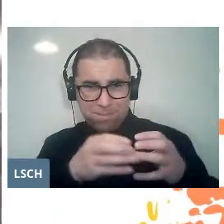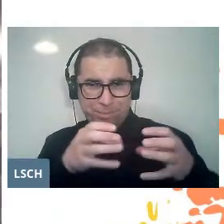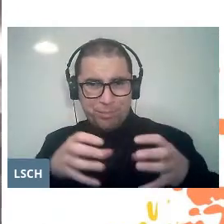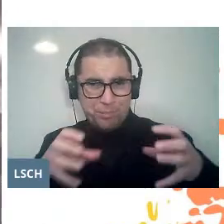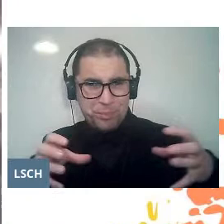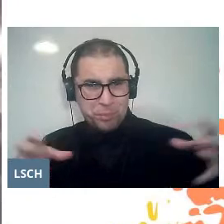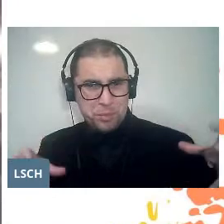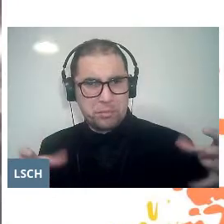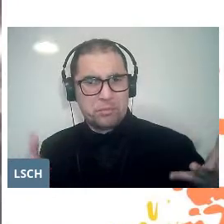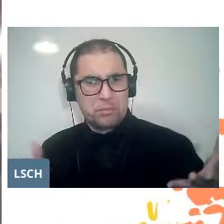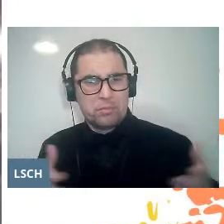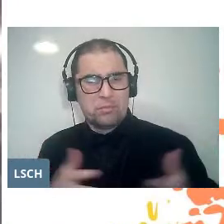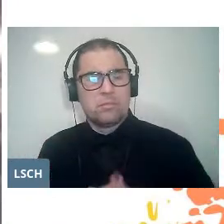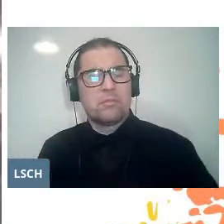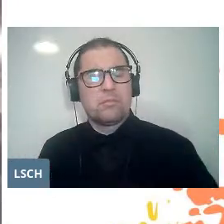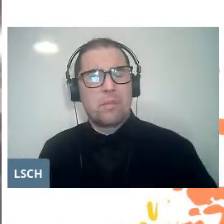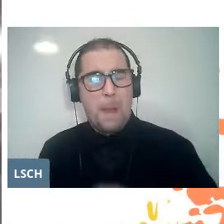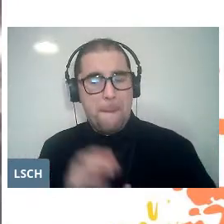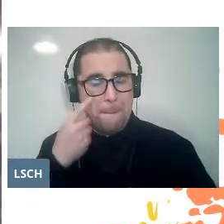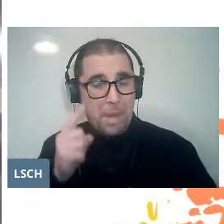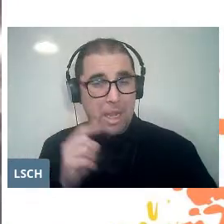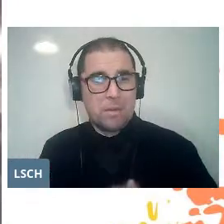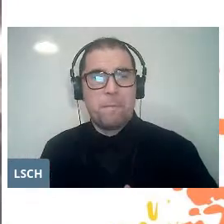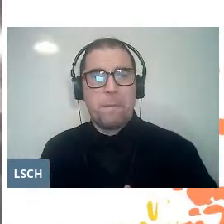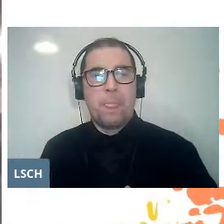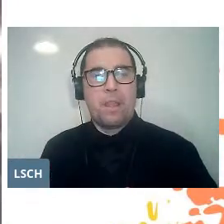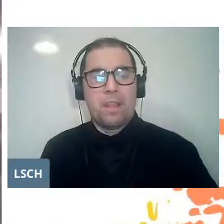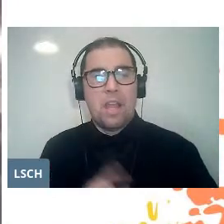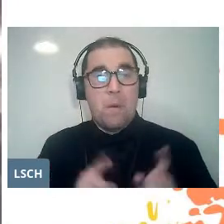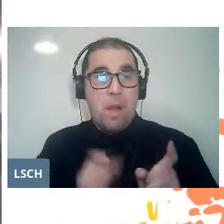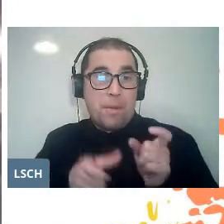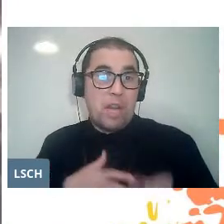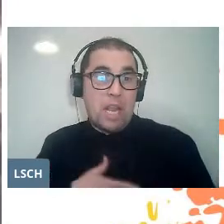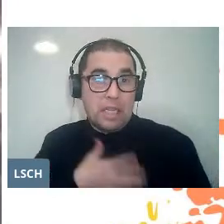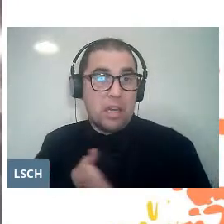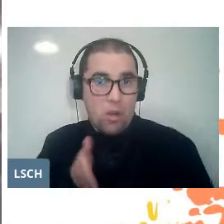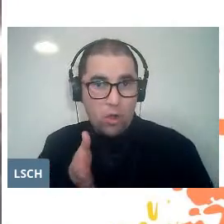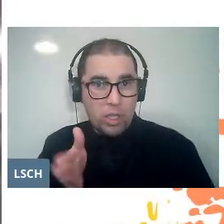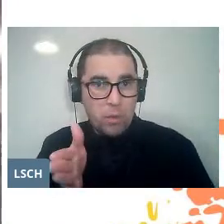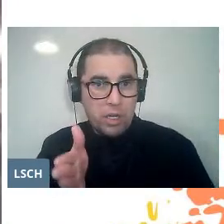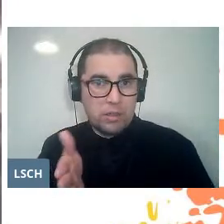However, there were those who wanted to continue, because they were comfortable